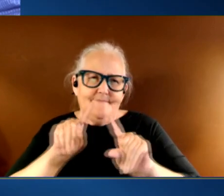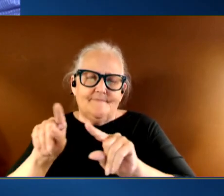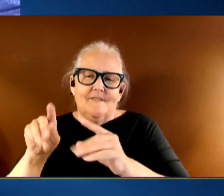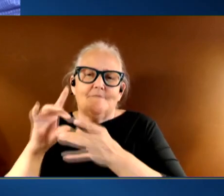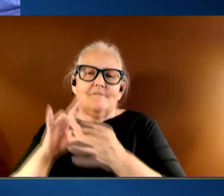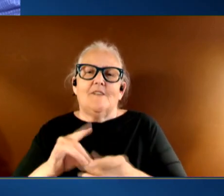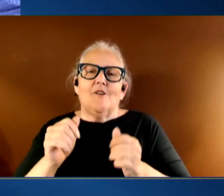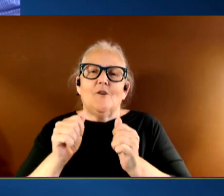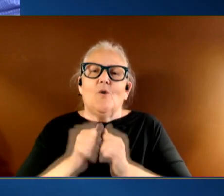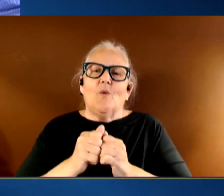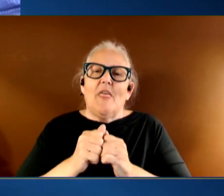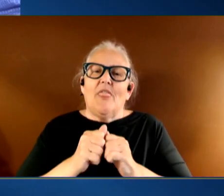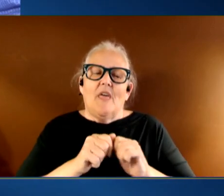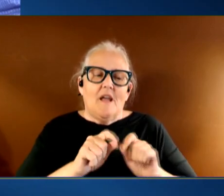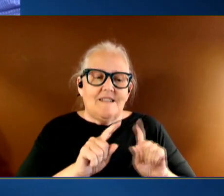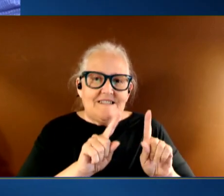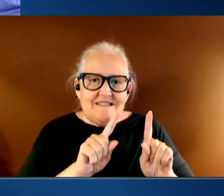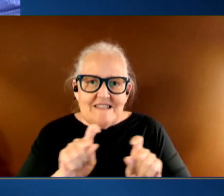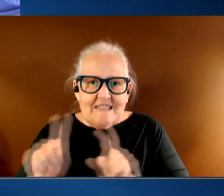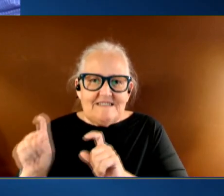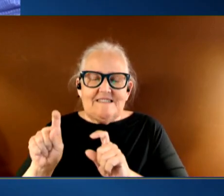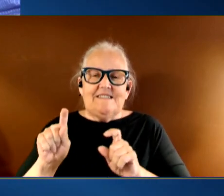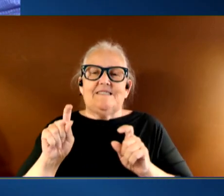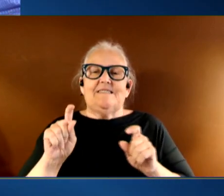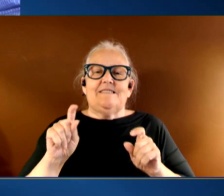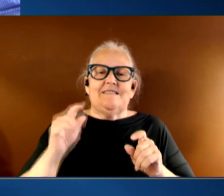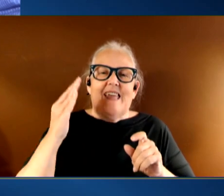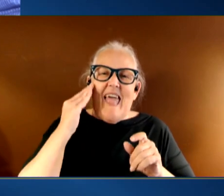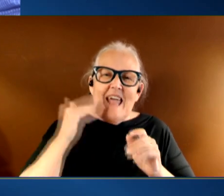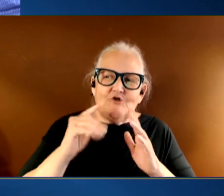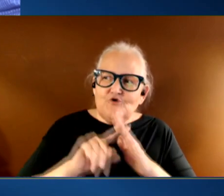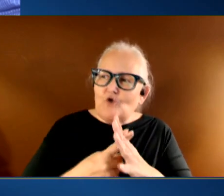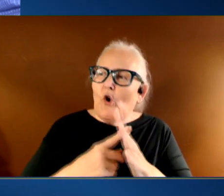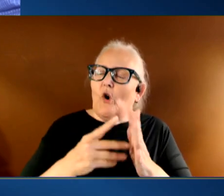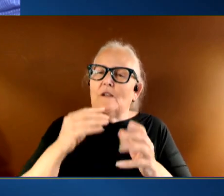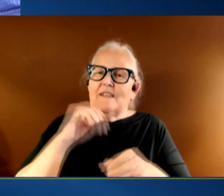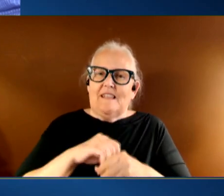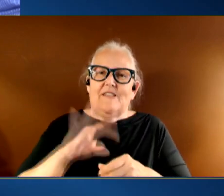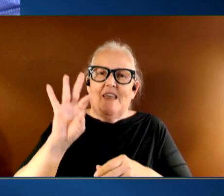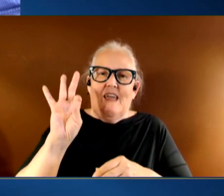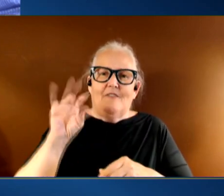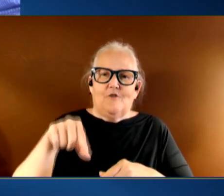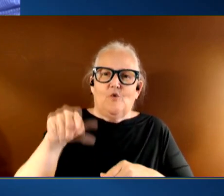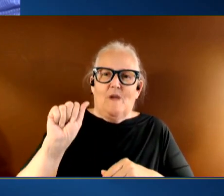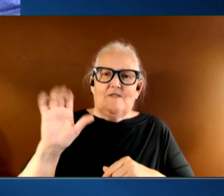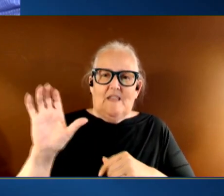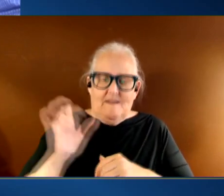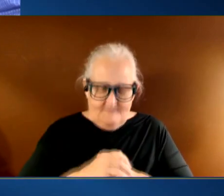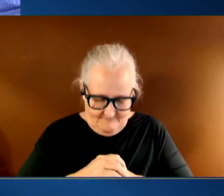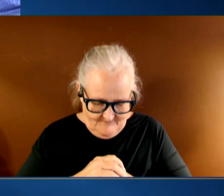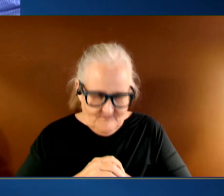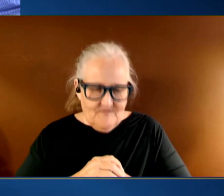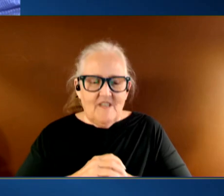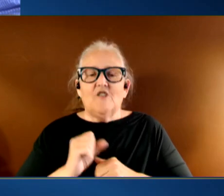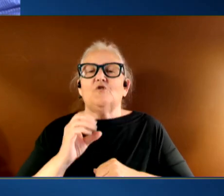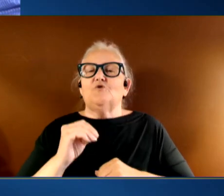They were doing all those things in the FQHC. So, we understand the history of working with